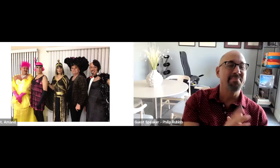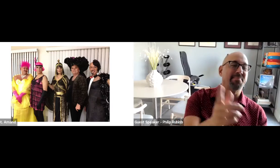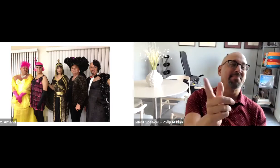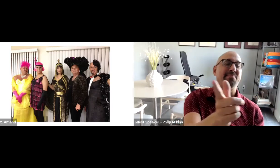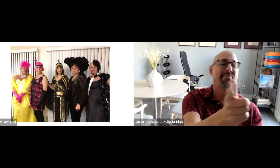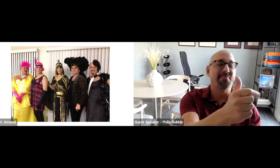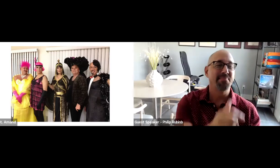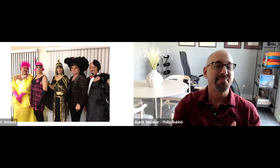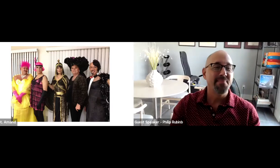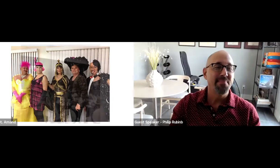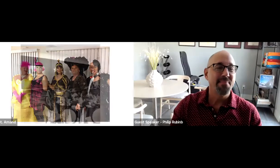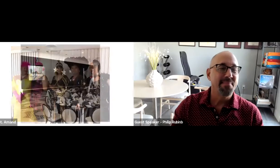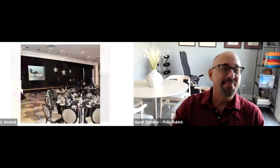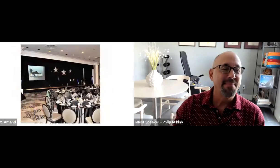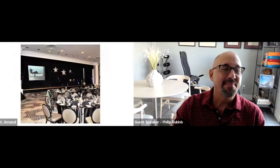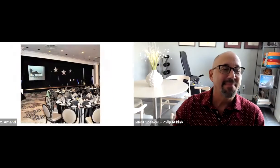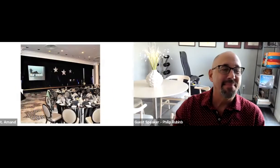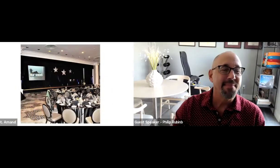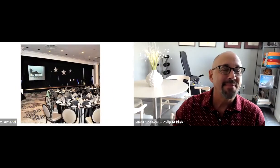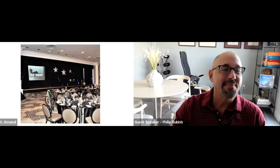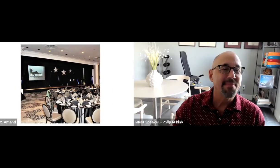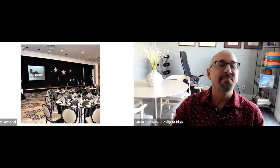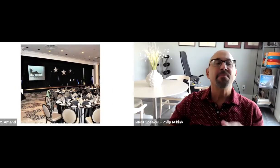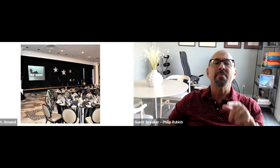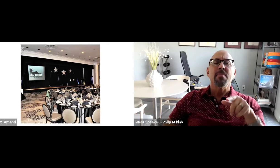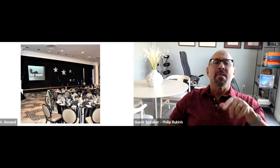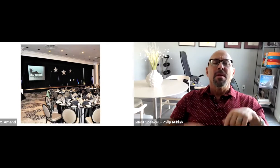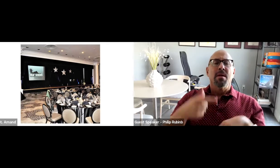and I don't know who the other person is, but the very last one, that's me in yellow.